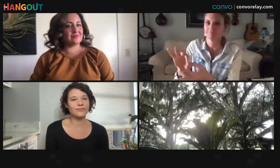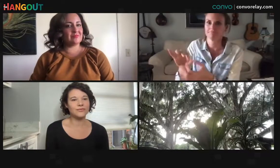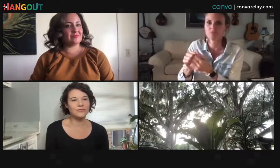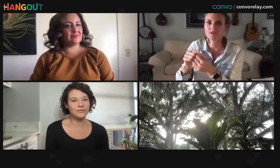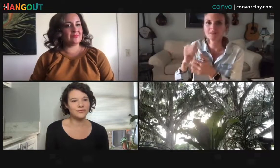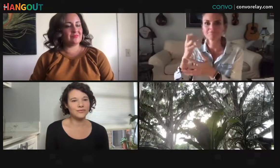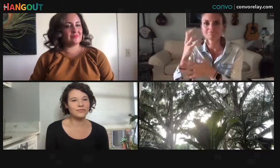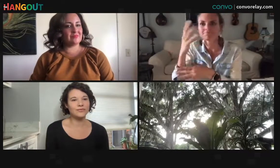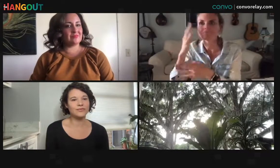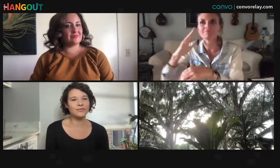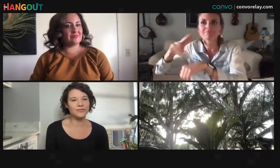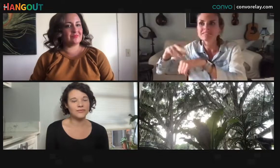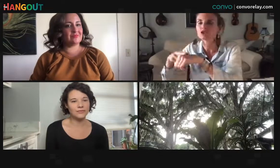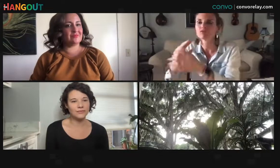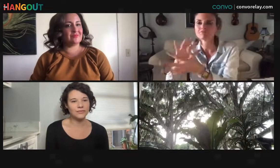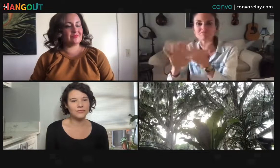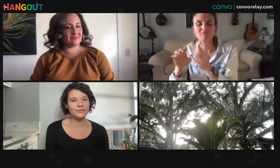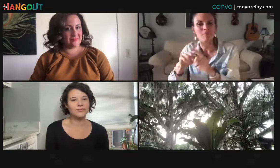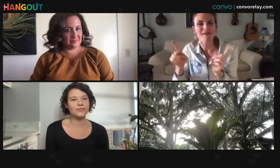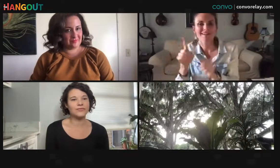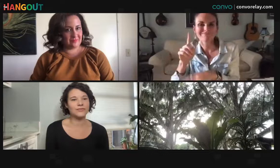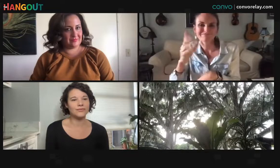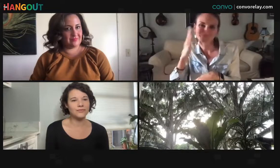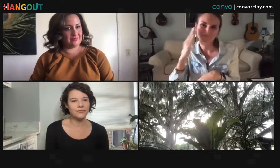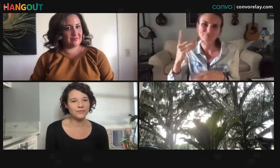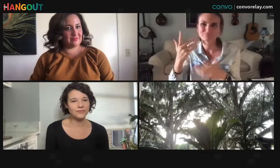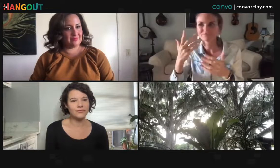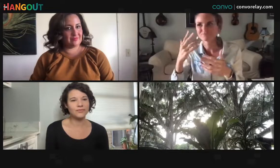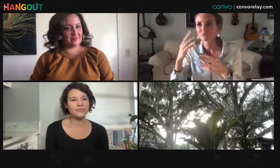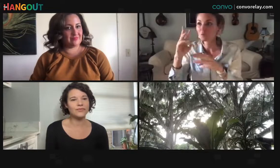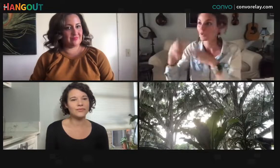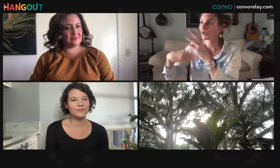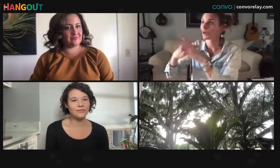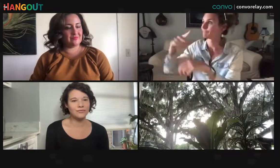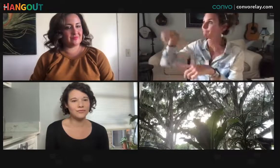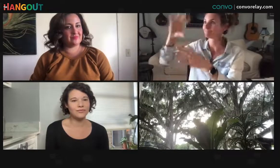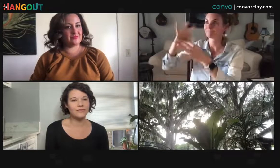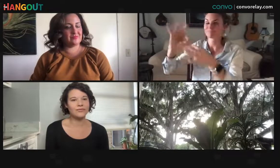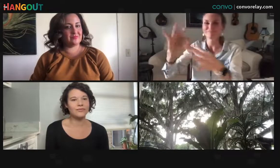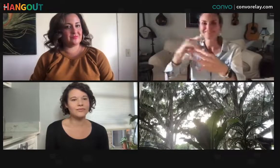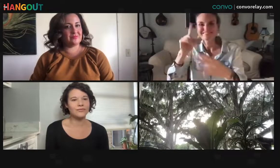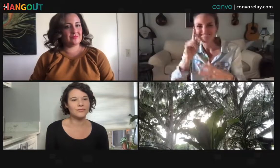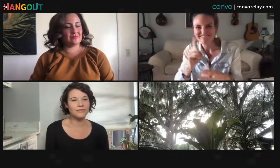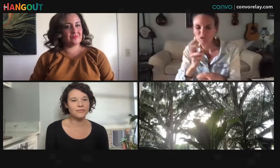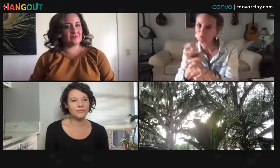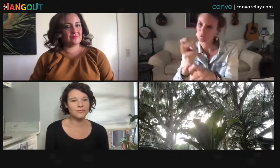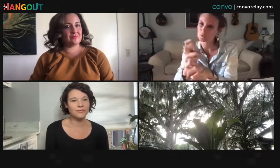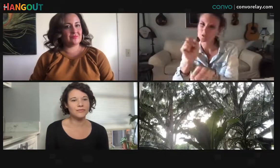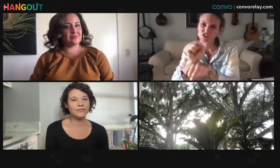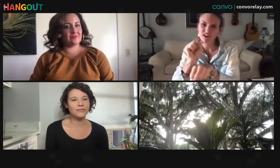as i was going to school i felt like i wanted to in some ways get connected back to nature but of course the world